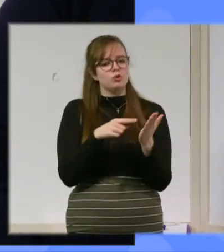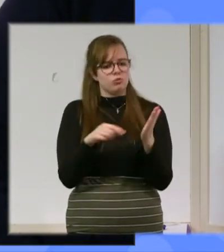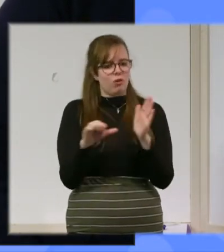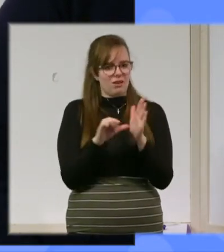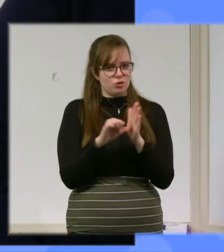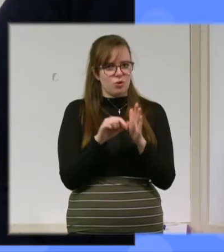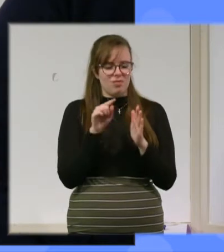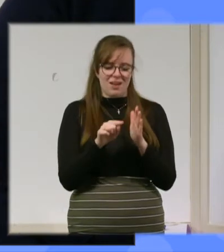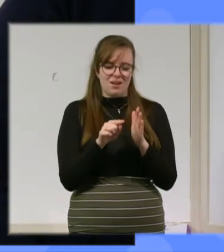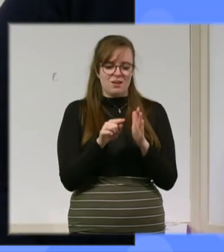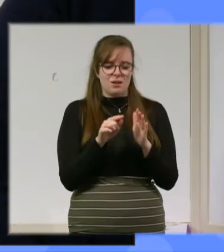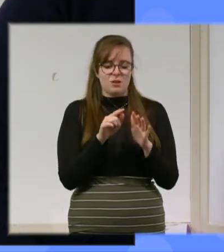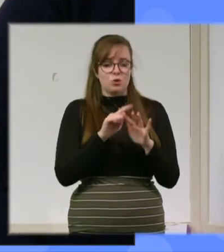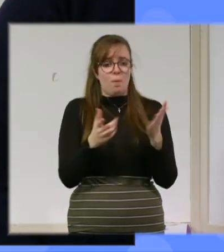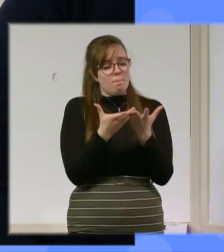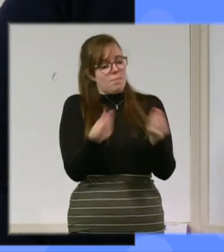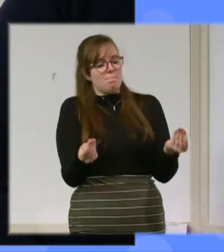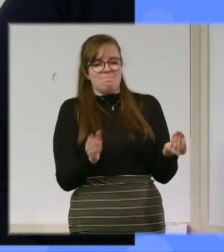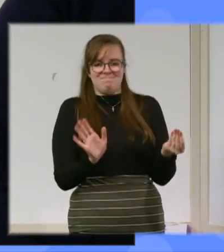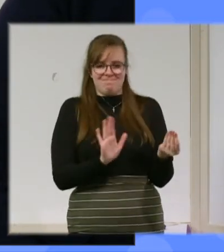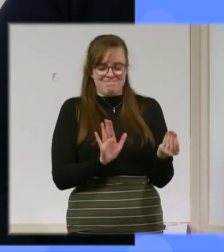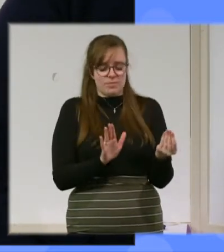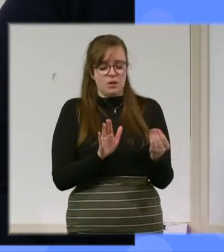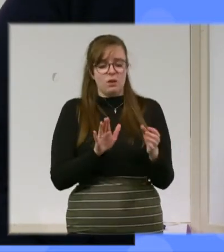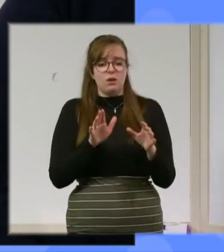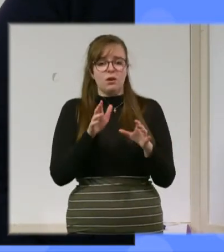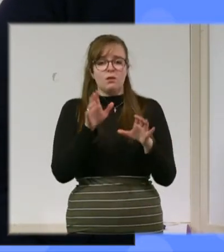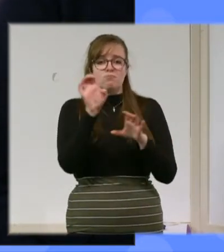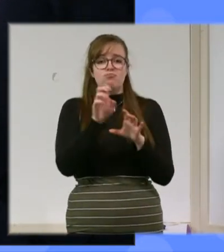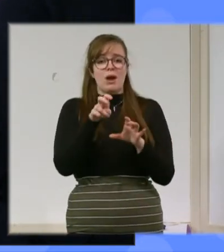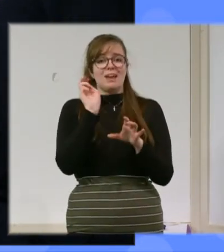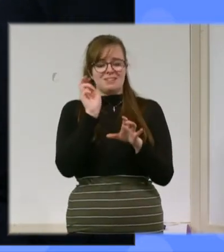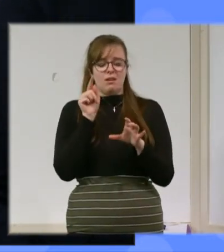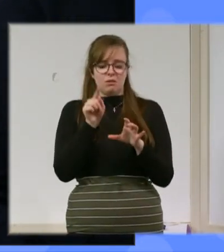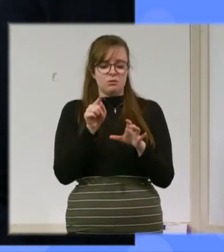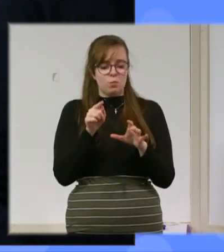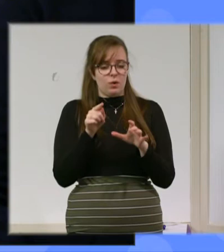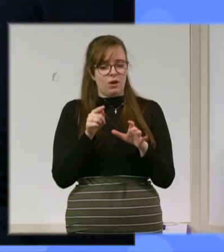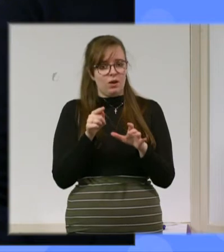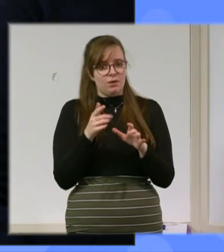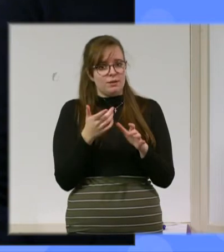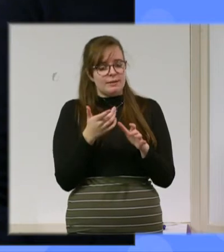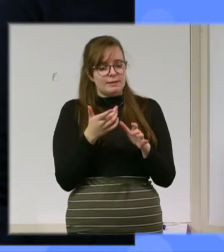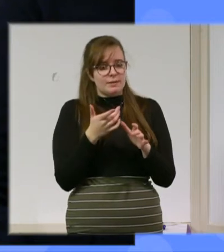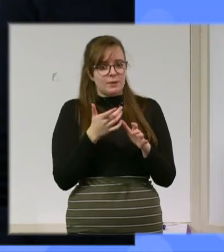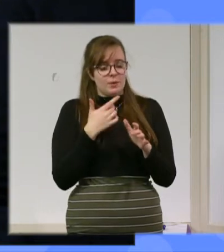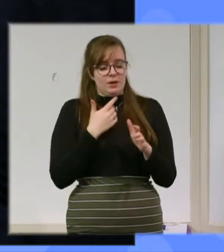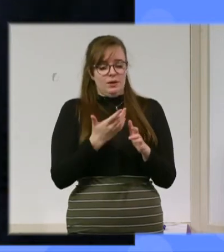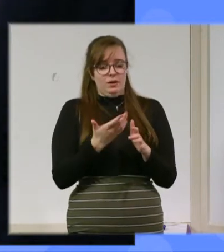an evaporate brexit is you know were right up against it and I find it it's